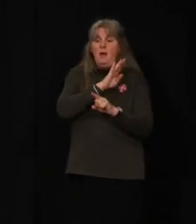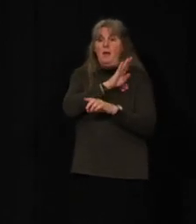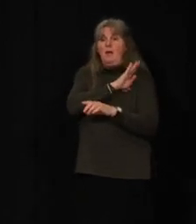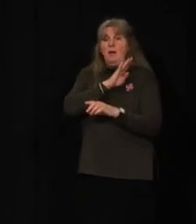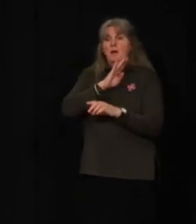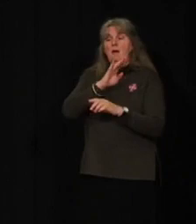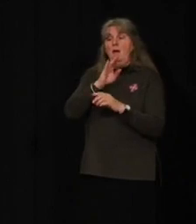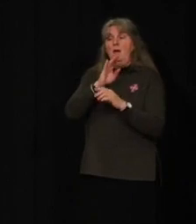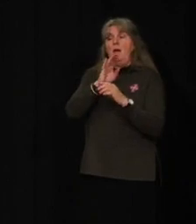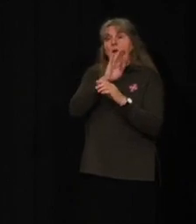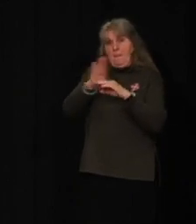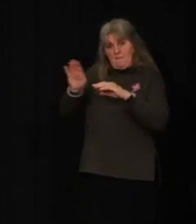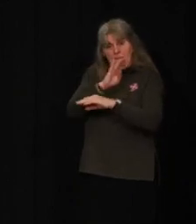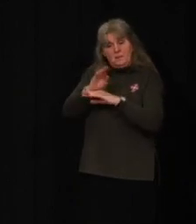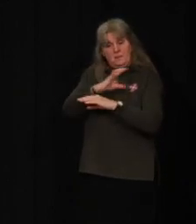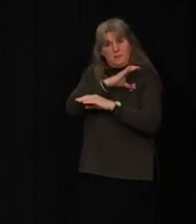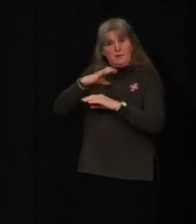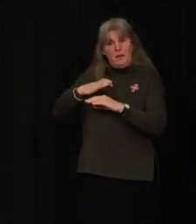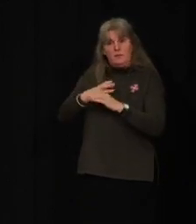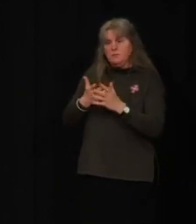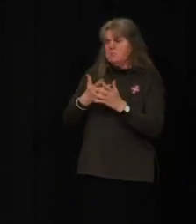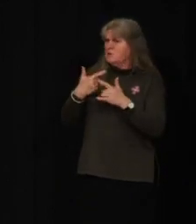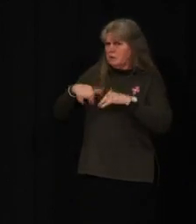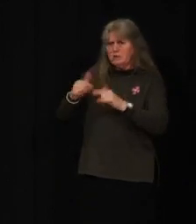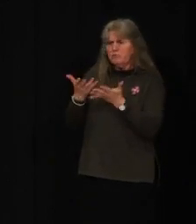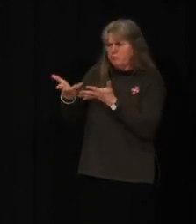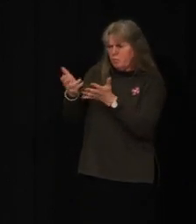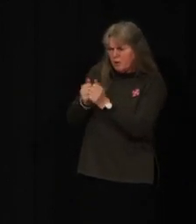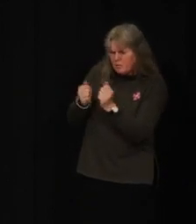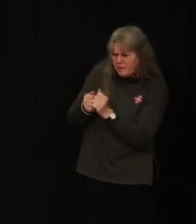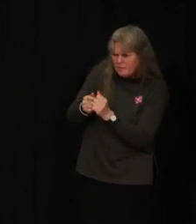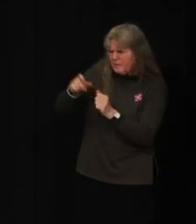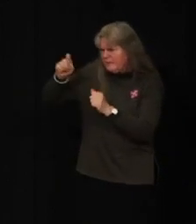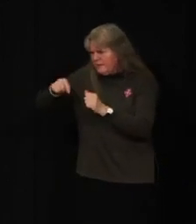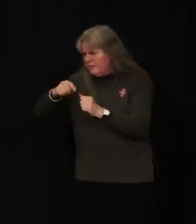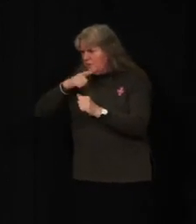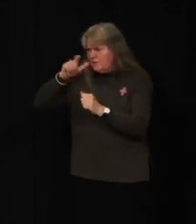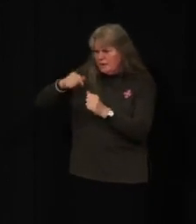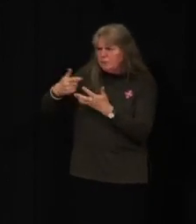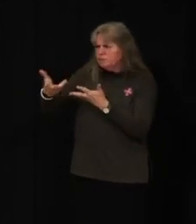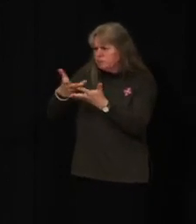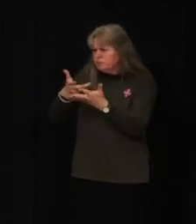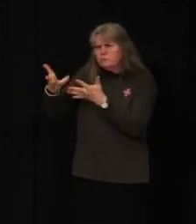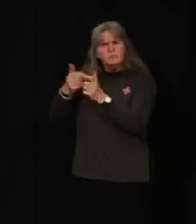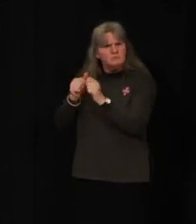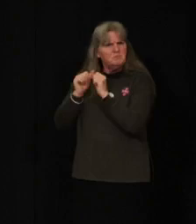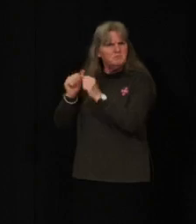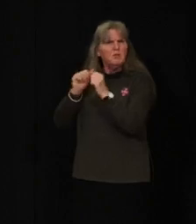advisory Council to see what extra costs and extra needs the business community will have as